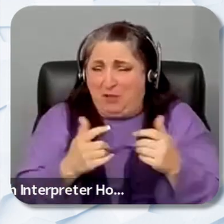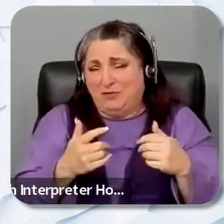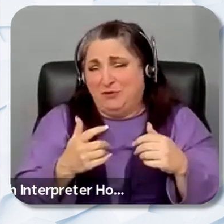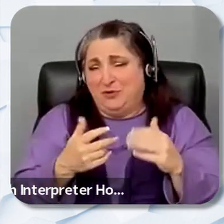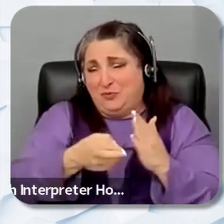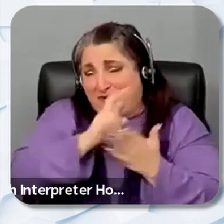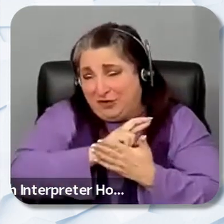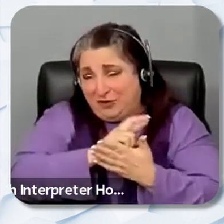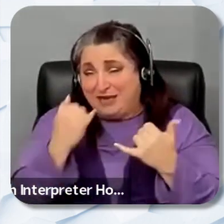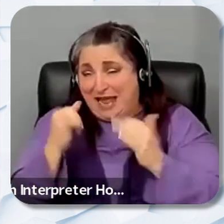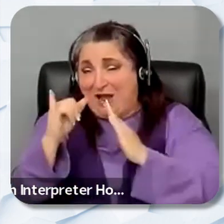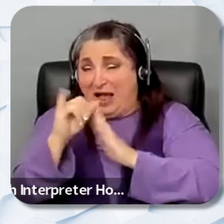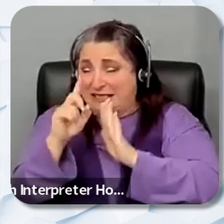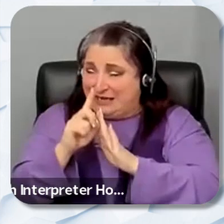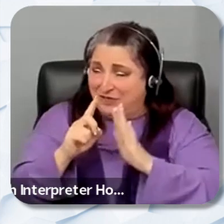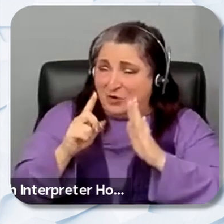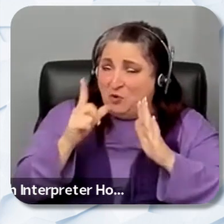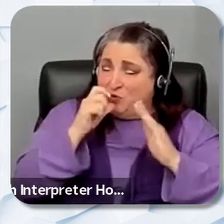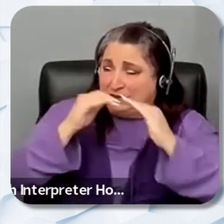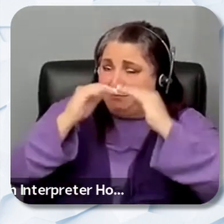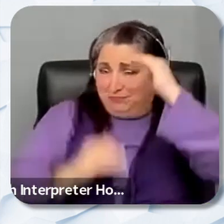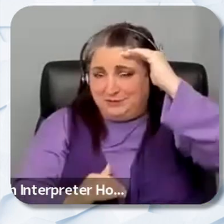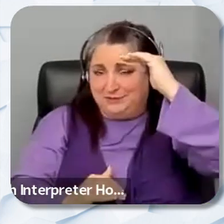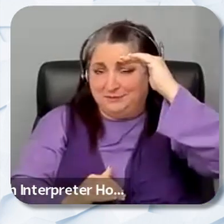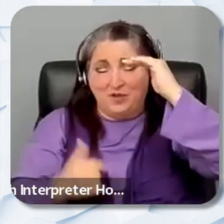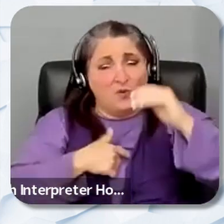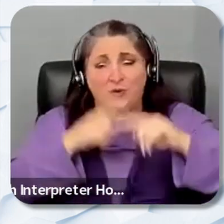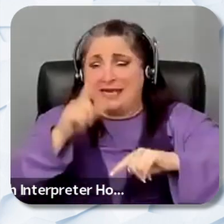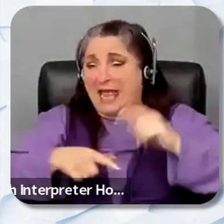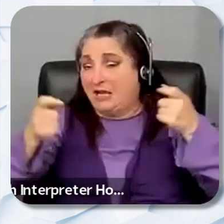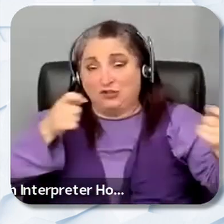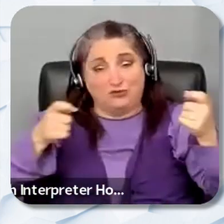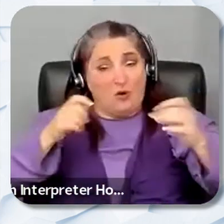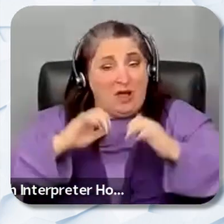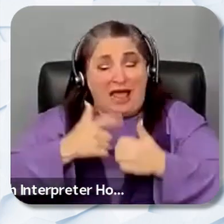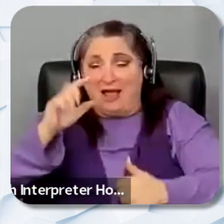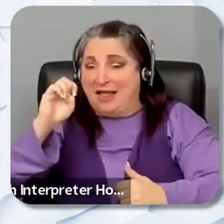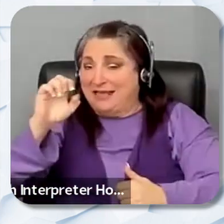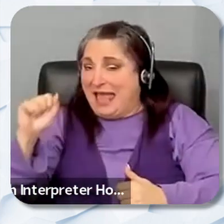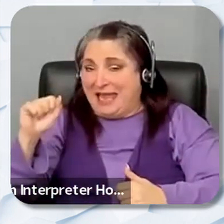for disproportionality. We don't have any control about how an LEA is selected for disproportionality.